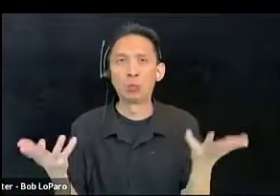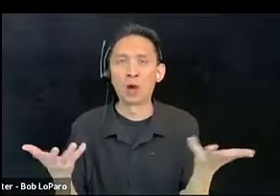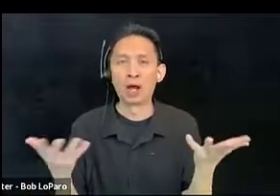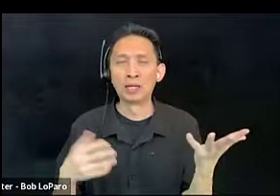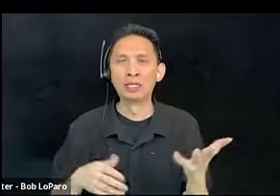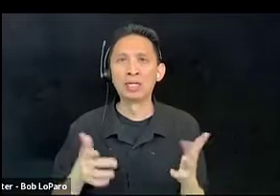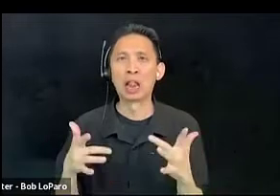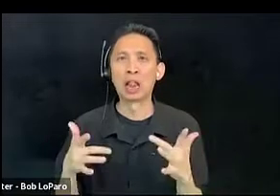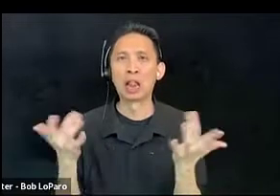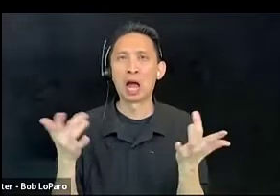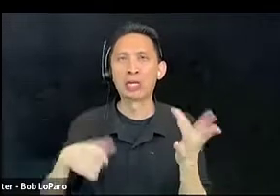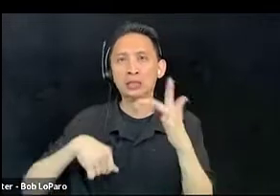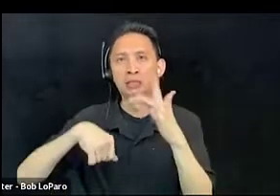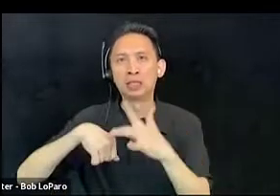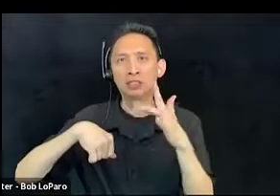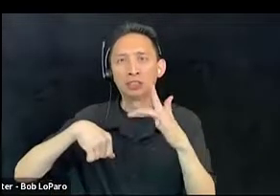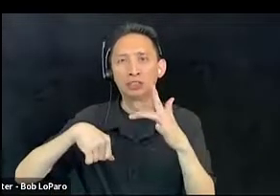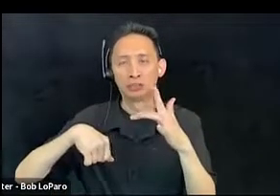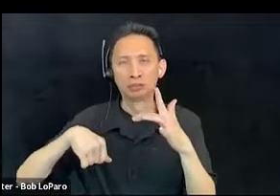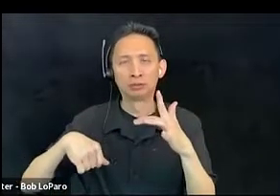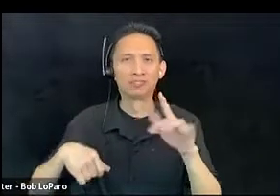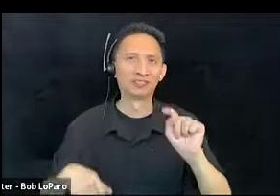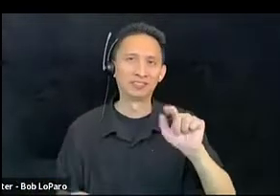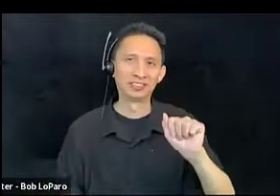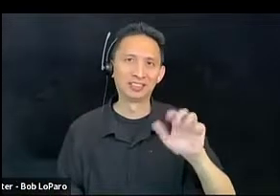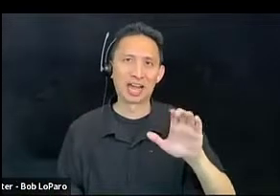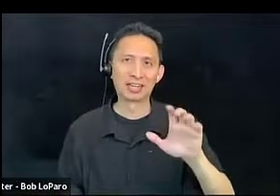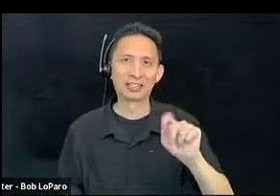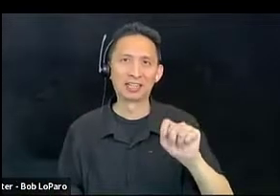It's a tactile cue that is made consistently